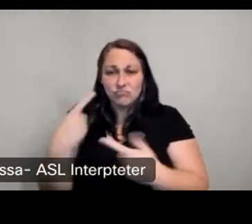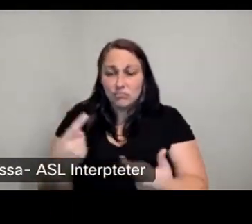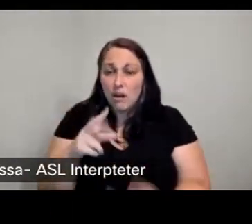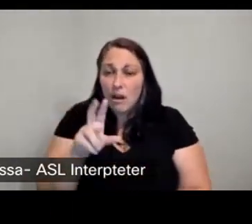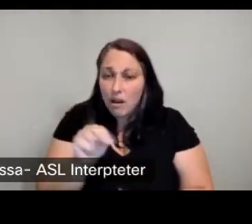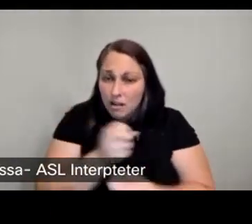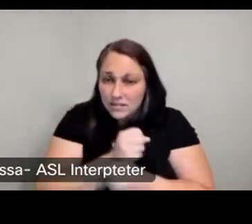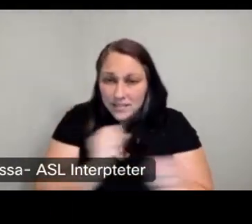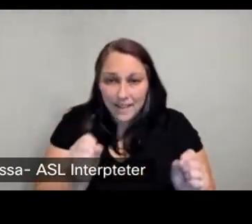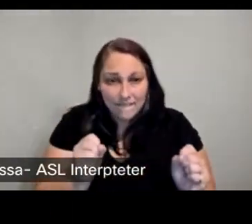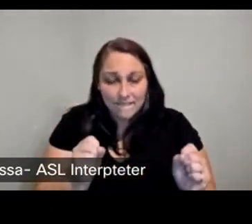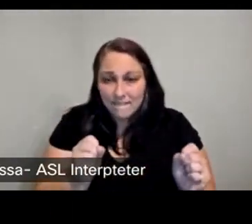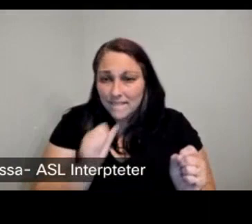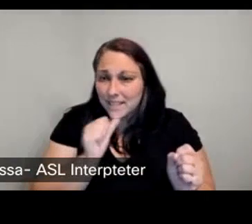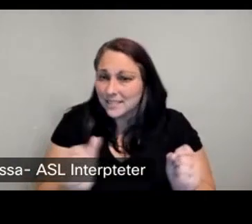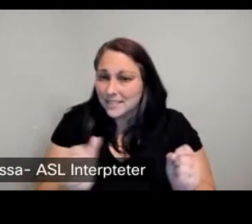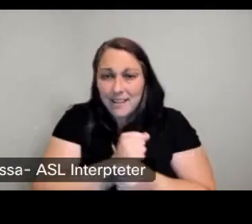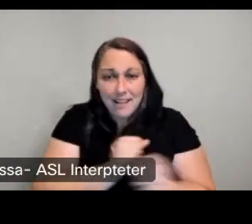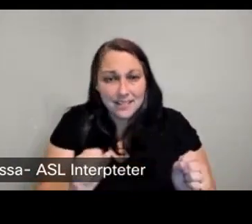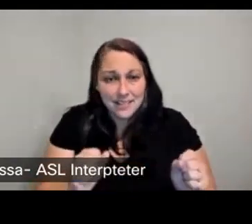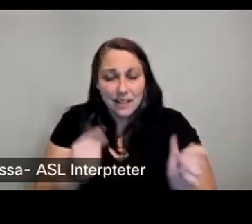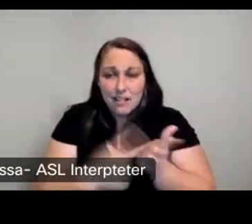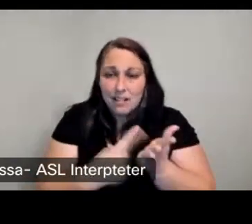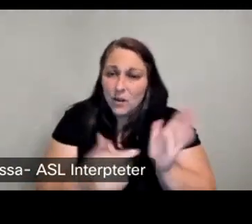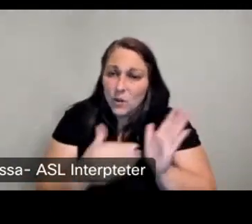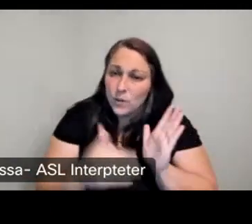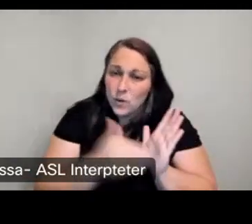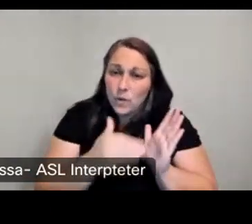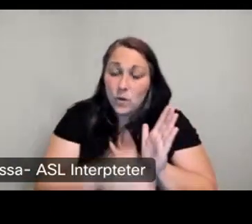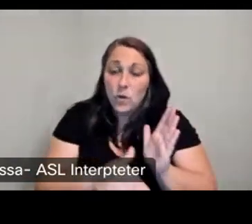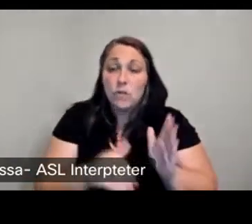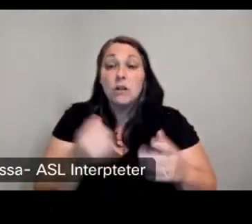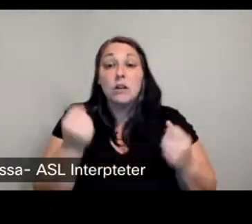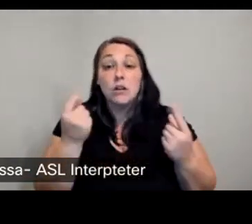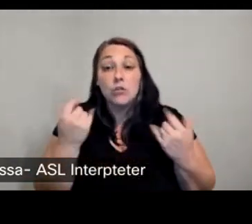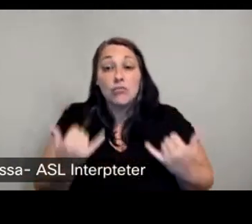that credit union we have discussed this over and over again they can tell us put it in writing put